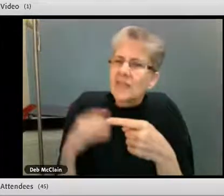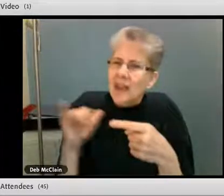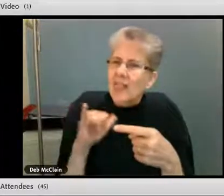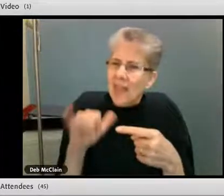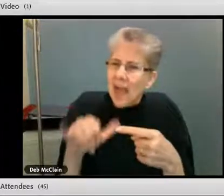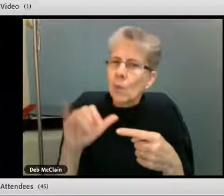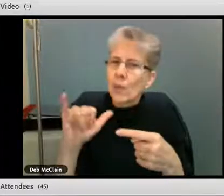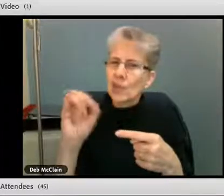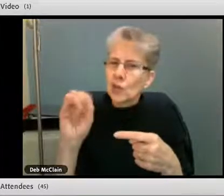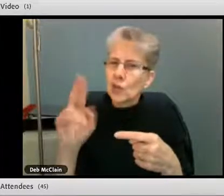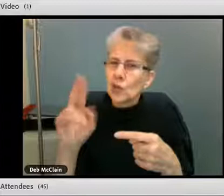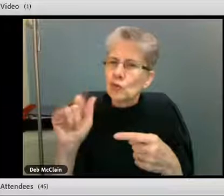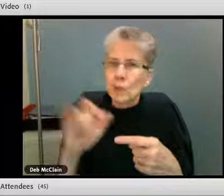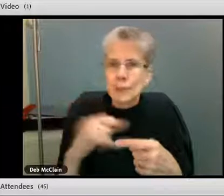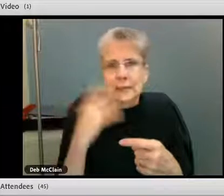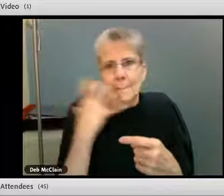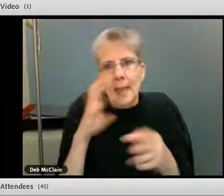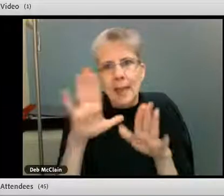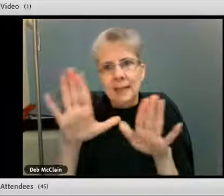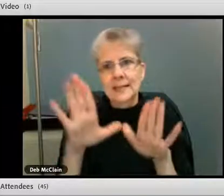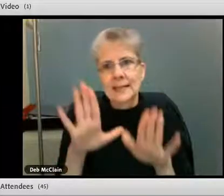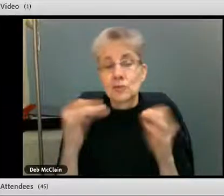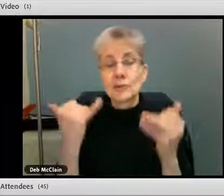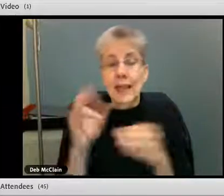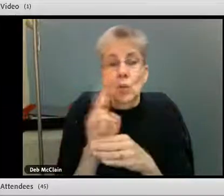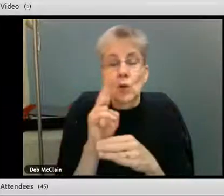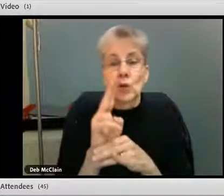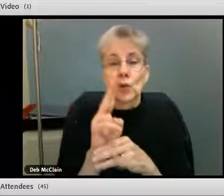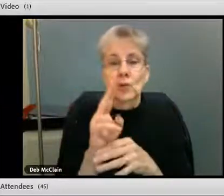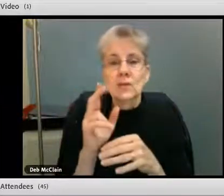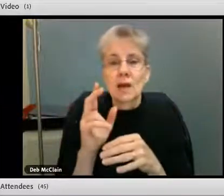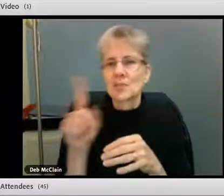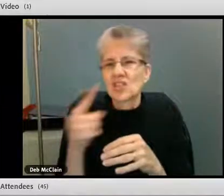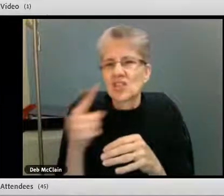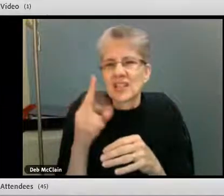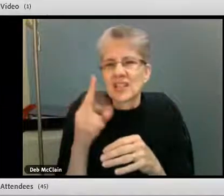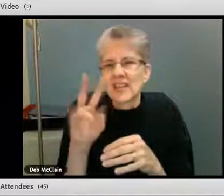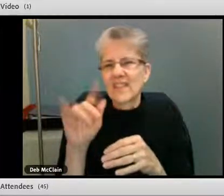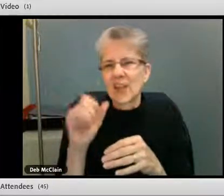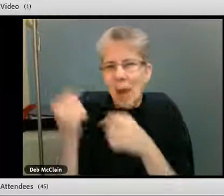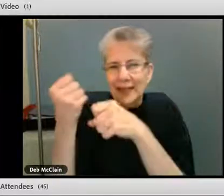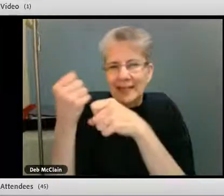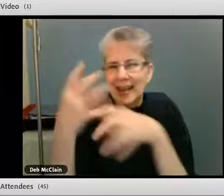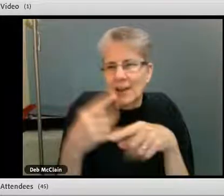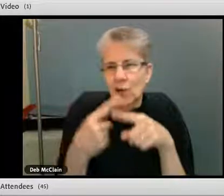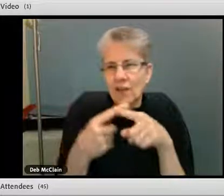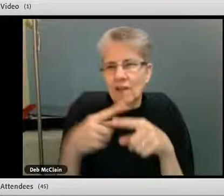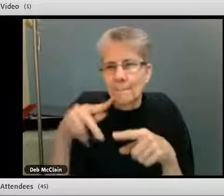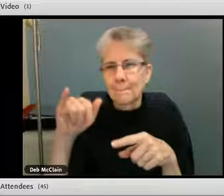Today we're using -- we're gonna use just a video that I downloaded off of Pexels. So what you can do next --